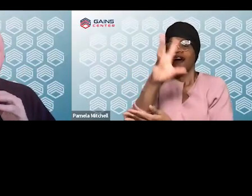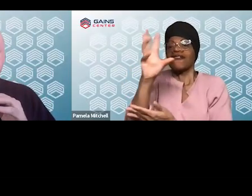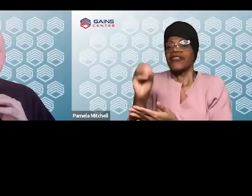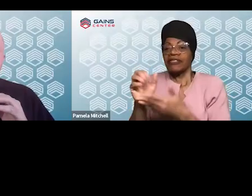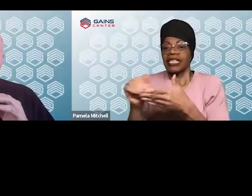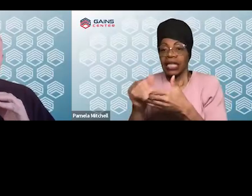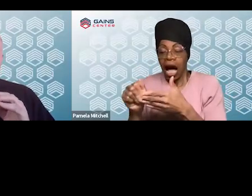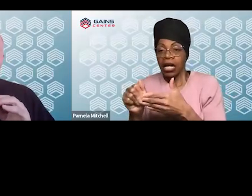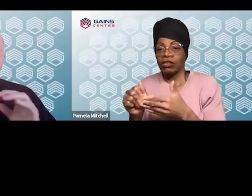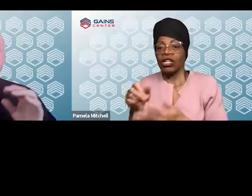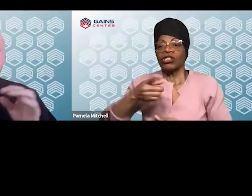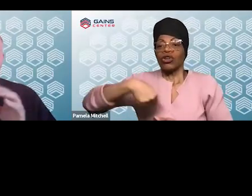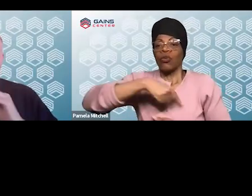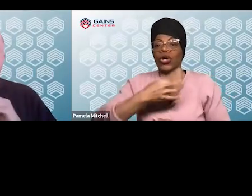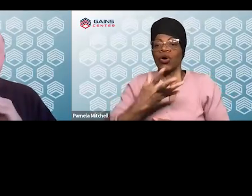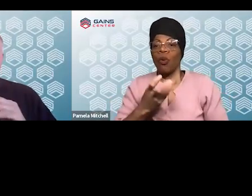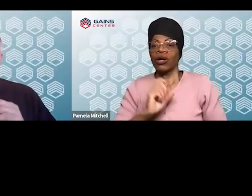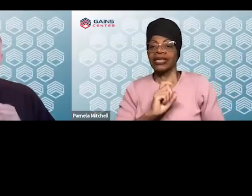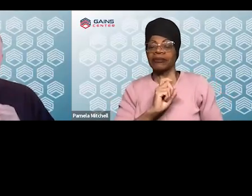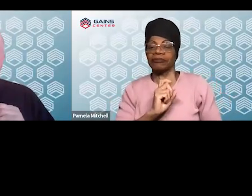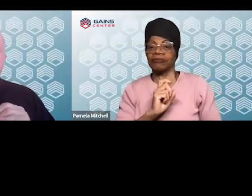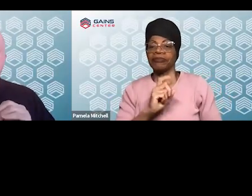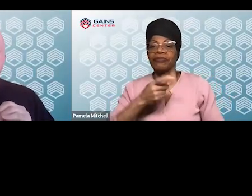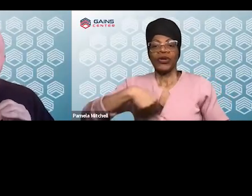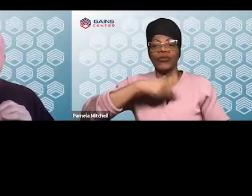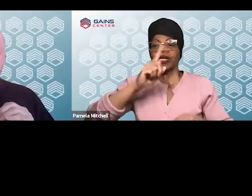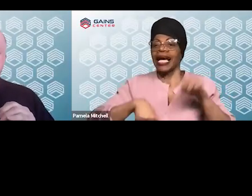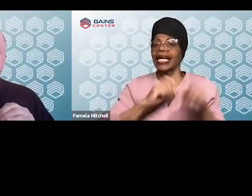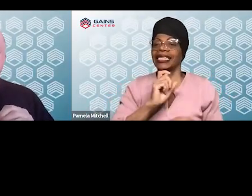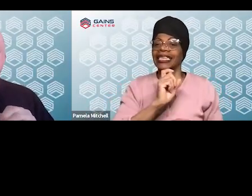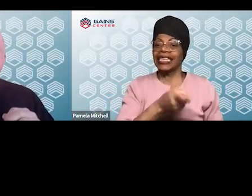So we wanna give them... We can't give them the card while they're incarcerated,